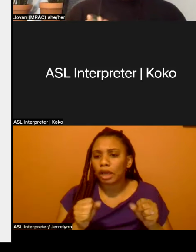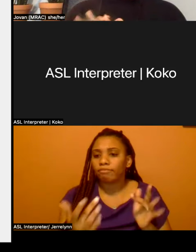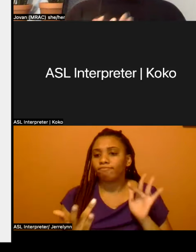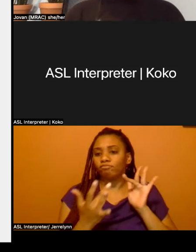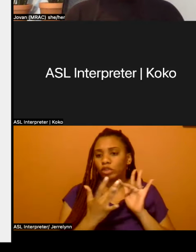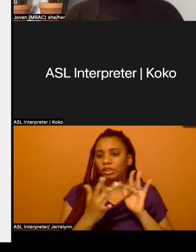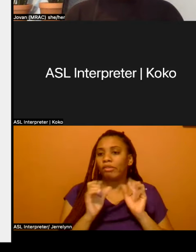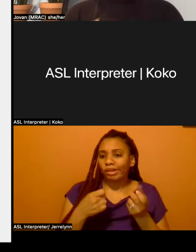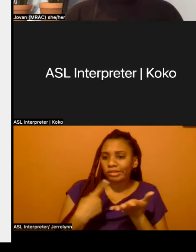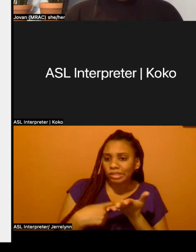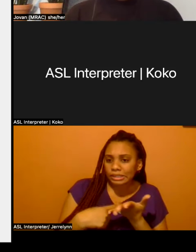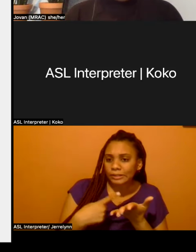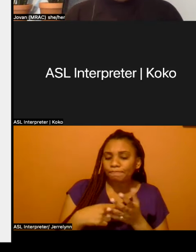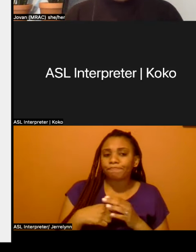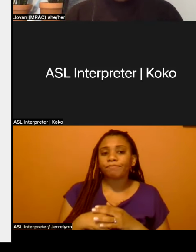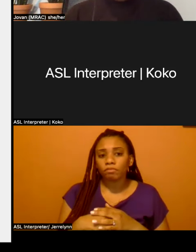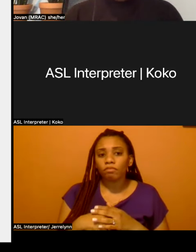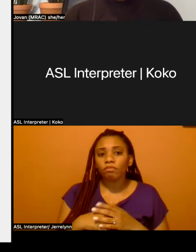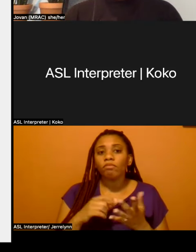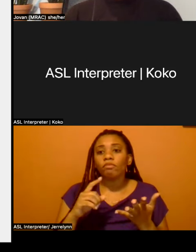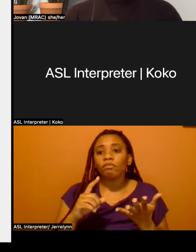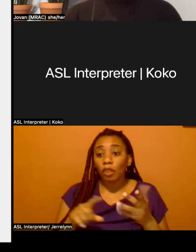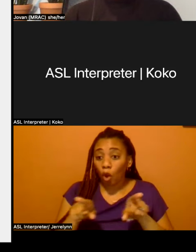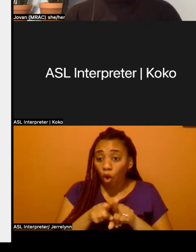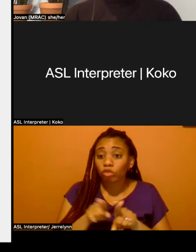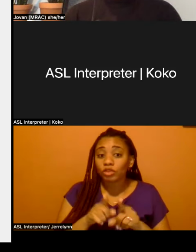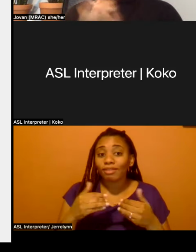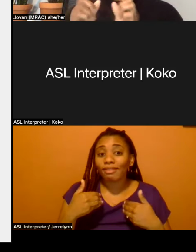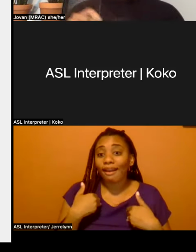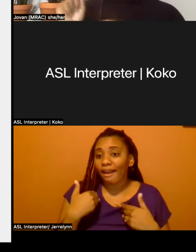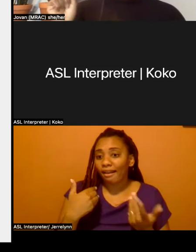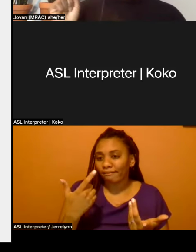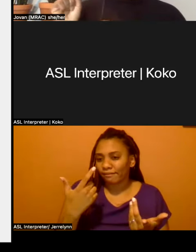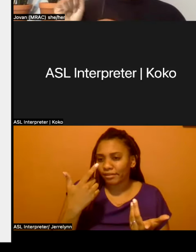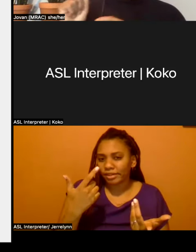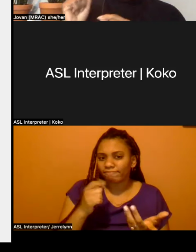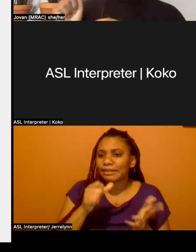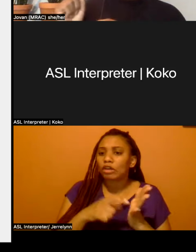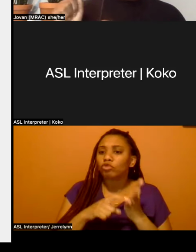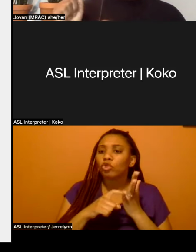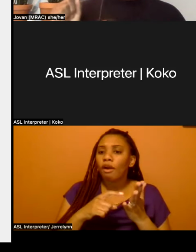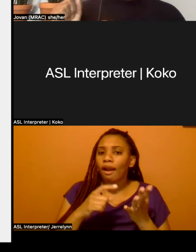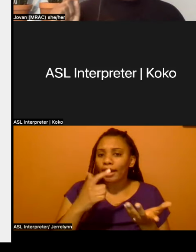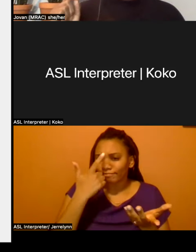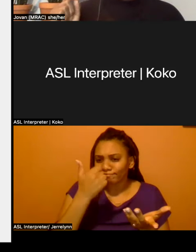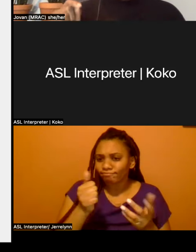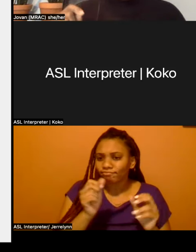Also, there is an optional upload in the submission, where you can upload your resume or CV.